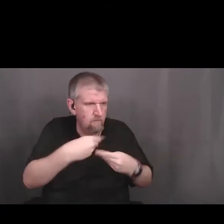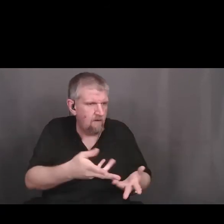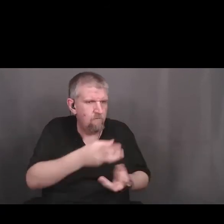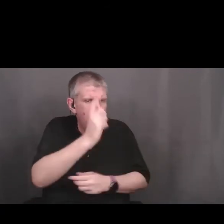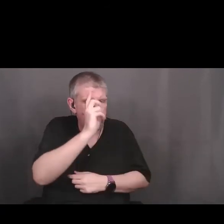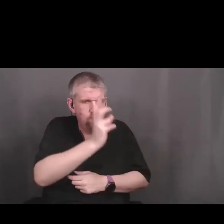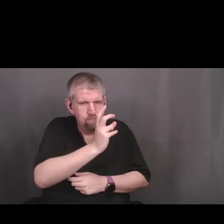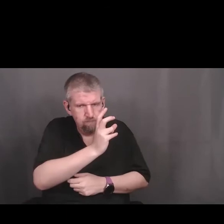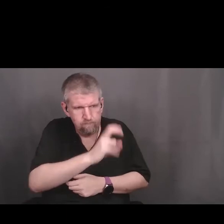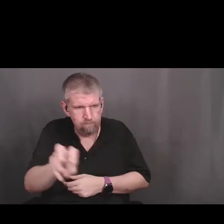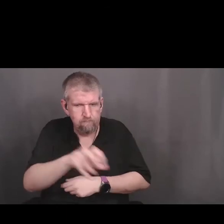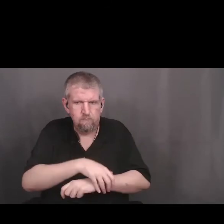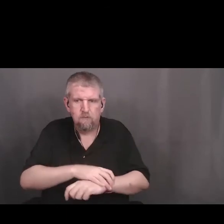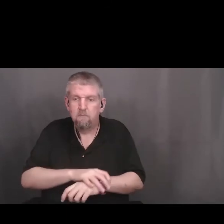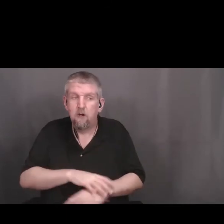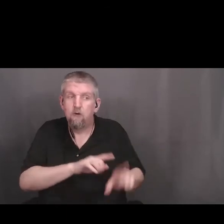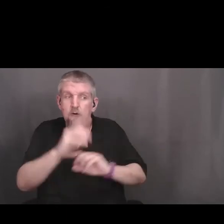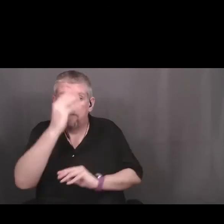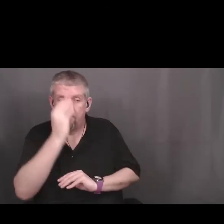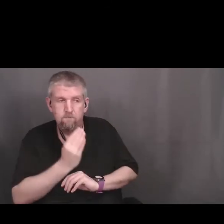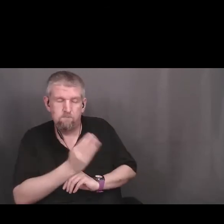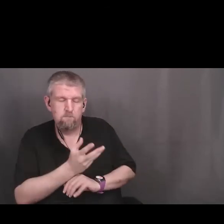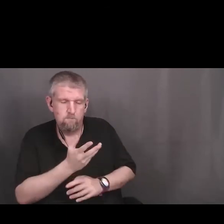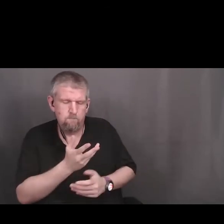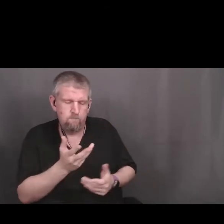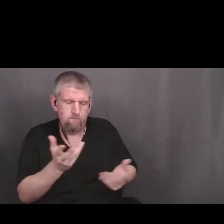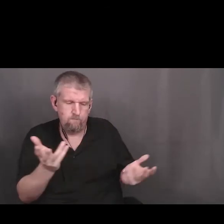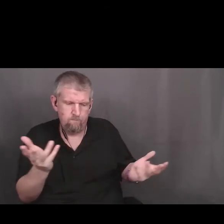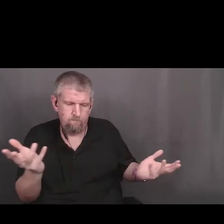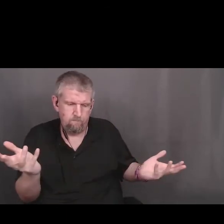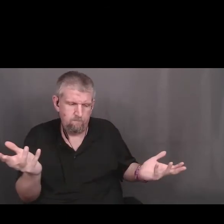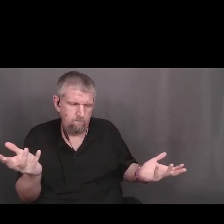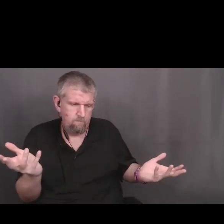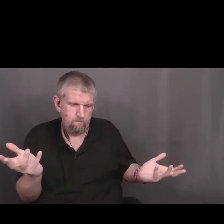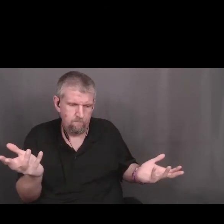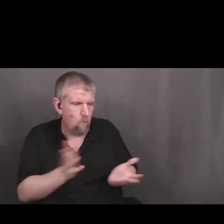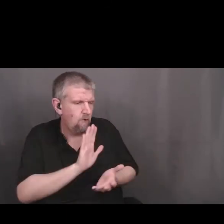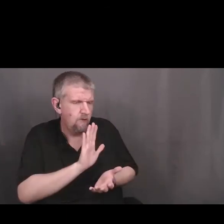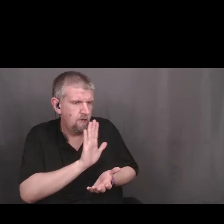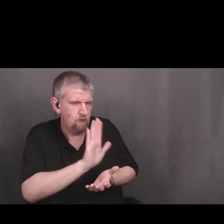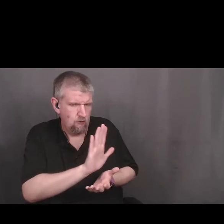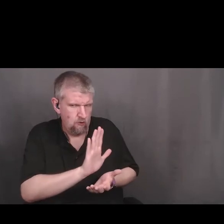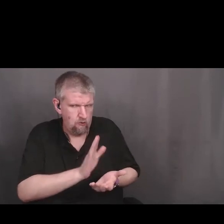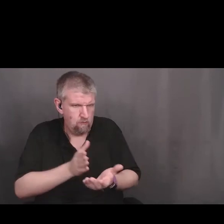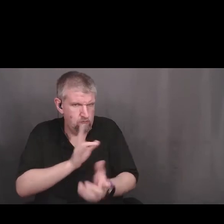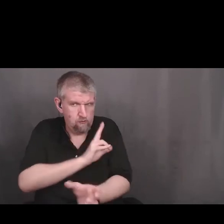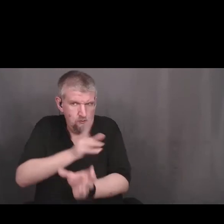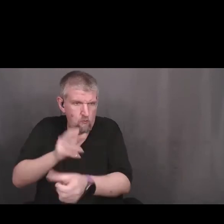along with informing people what their rights are as they enter the workforce,